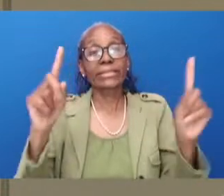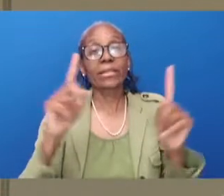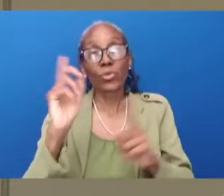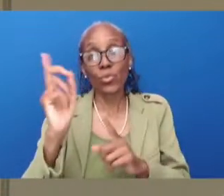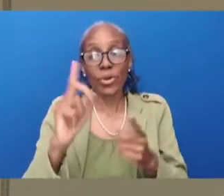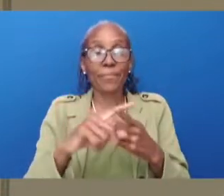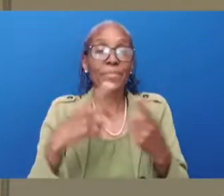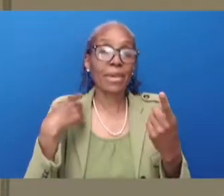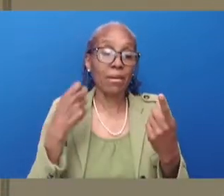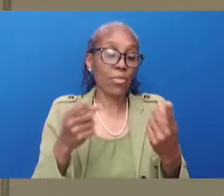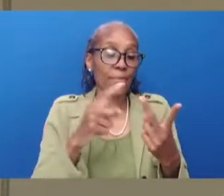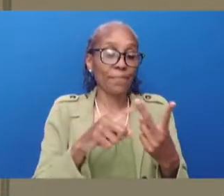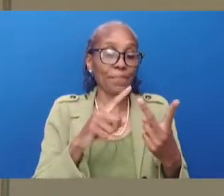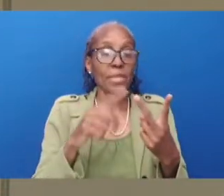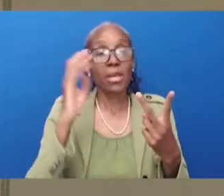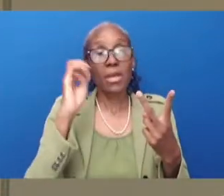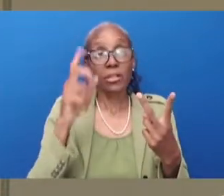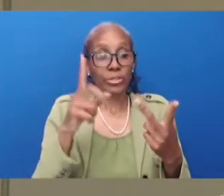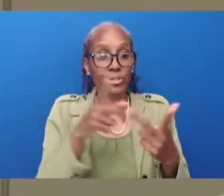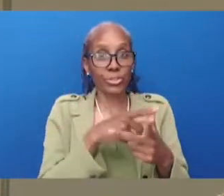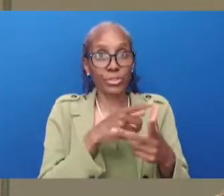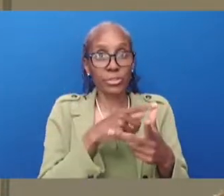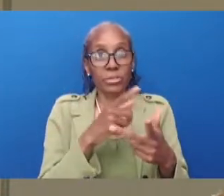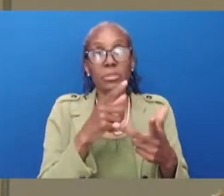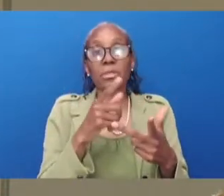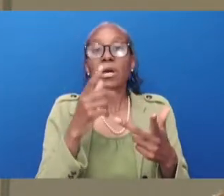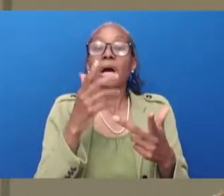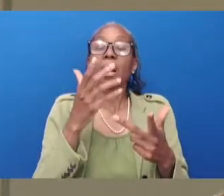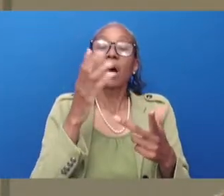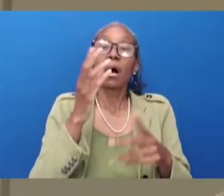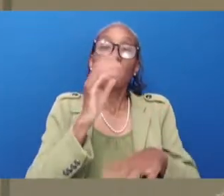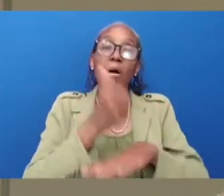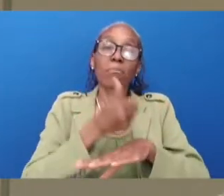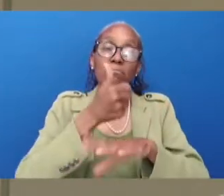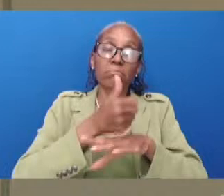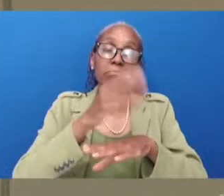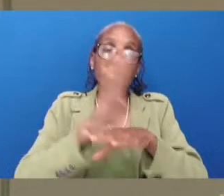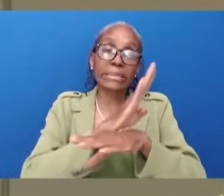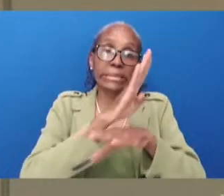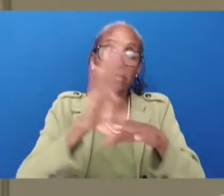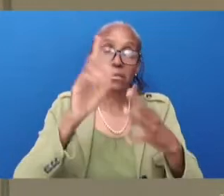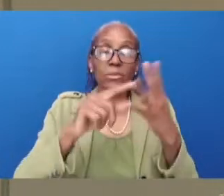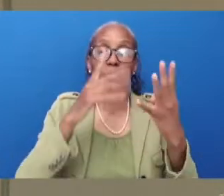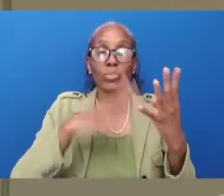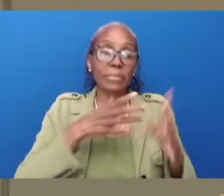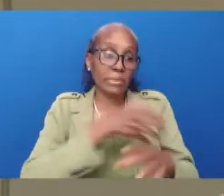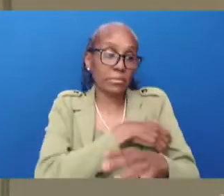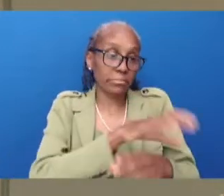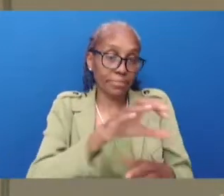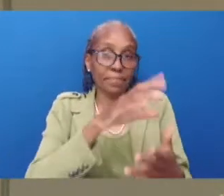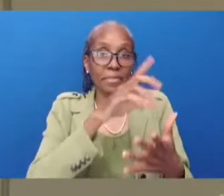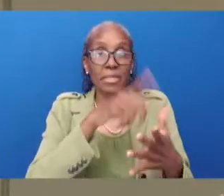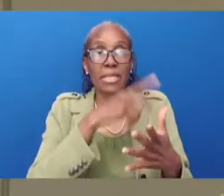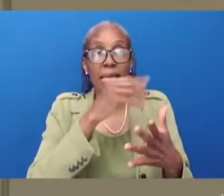RECOGNIZING ITS MODERN SUCCESSES